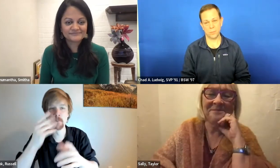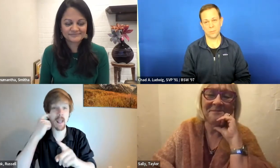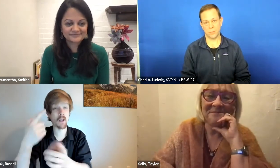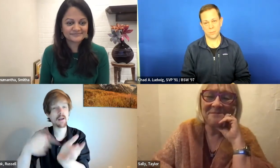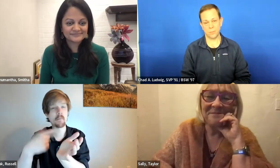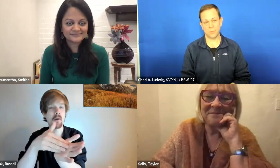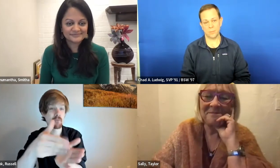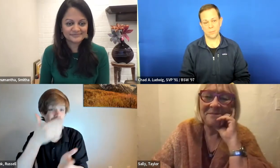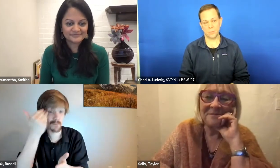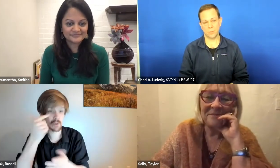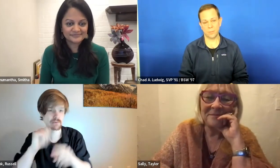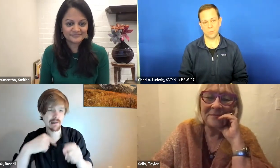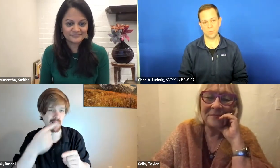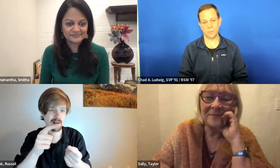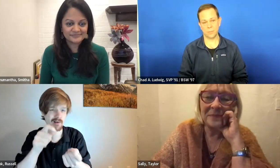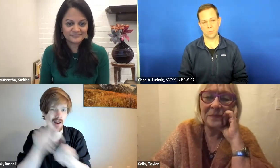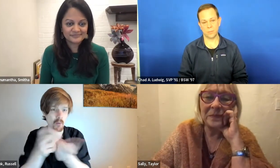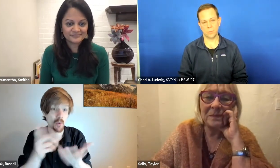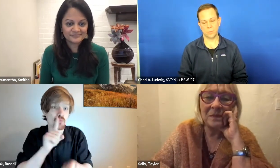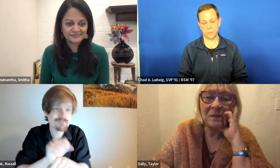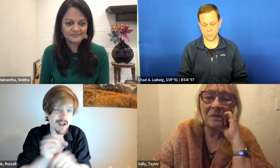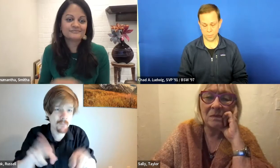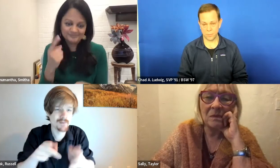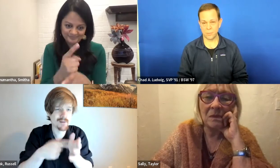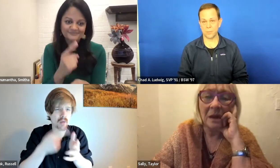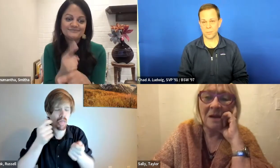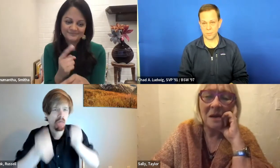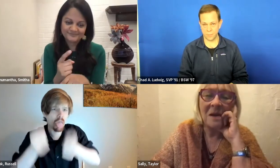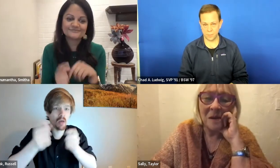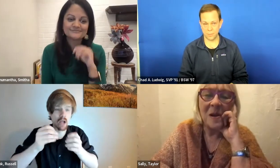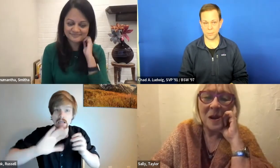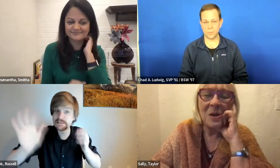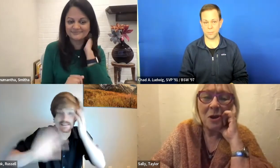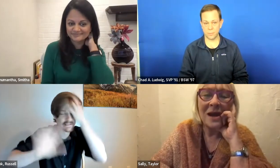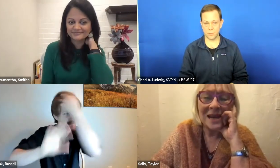and I'd say no, you know, very often. The person who has dementia